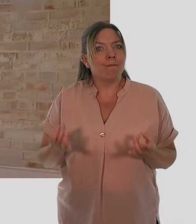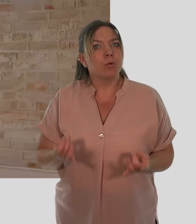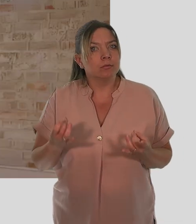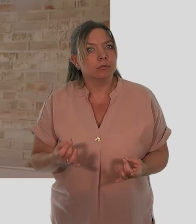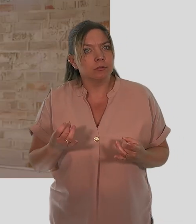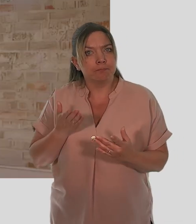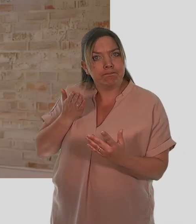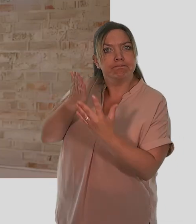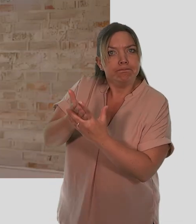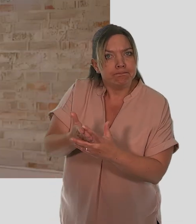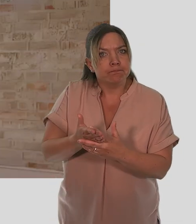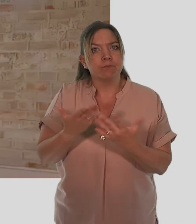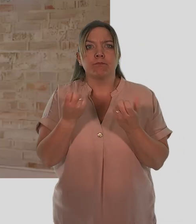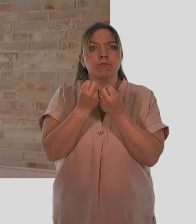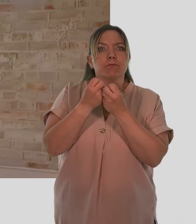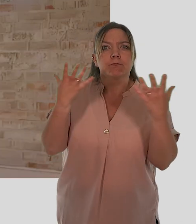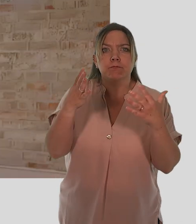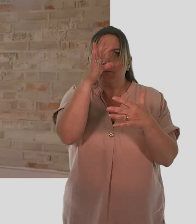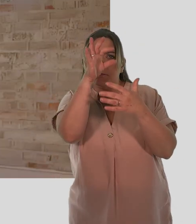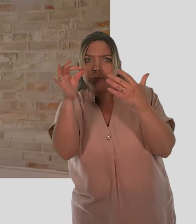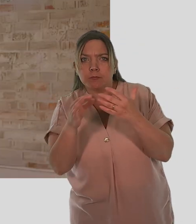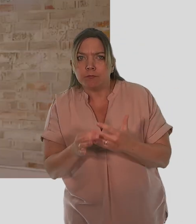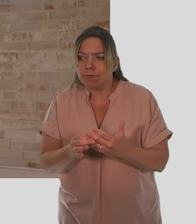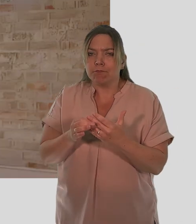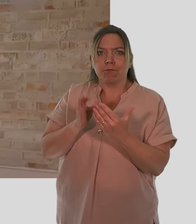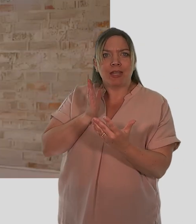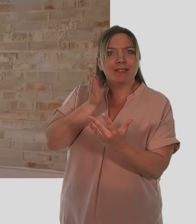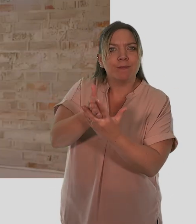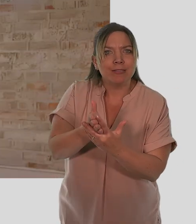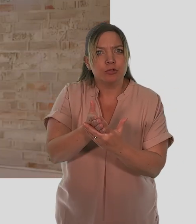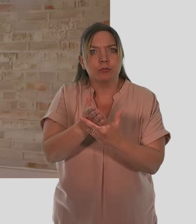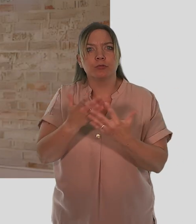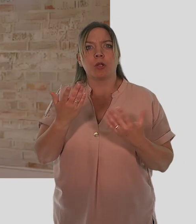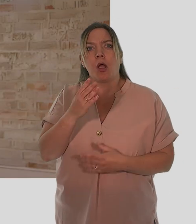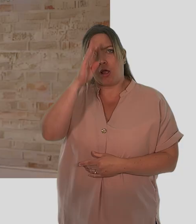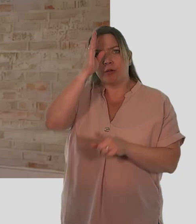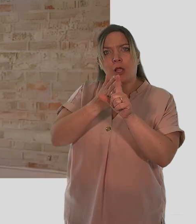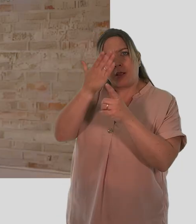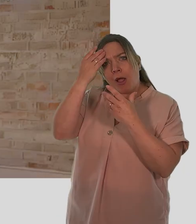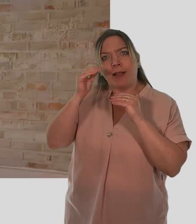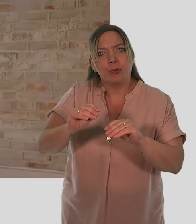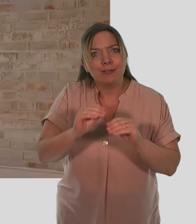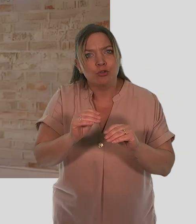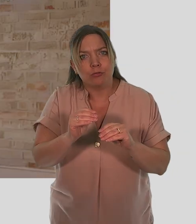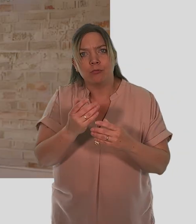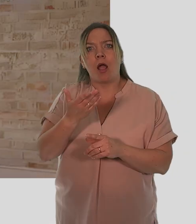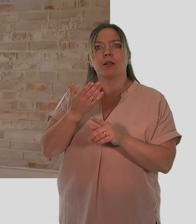One challenge facing post-diagnosis dementia care is geographical size.